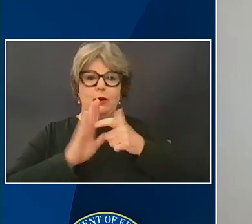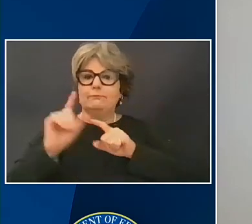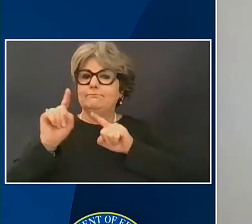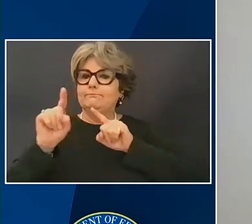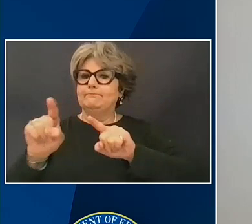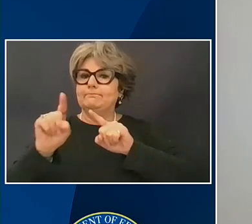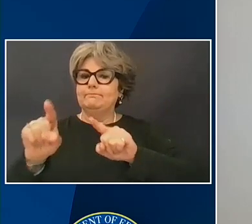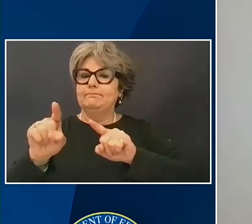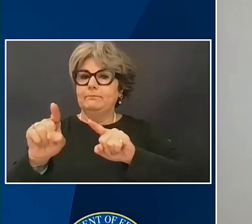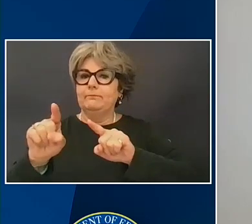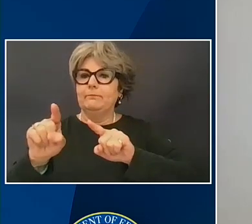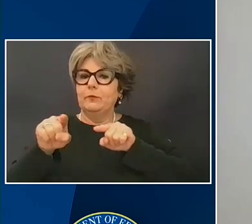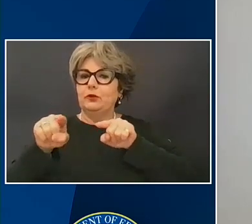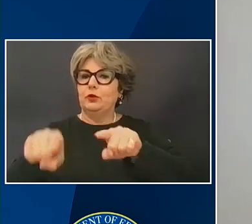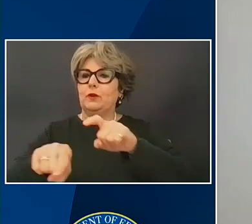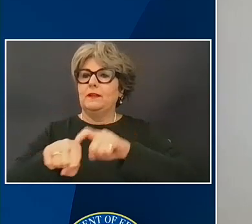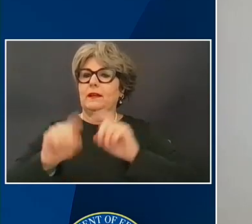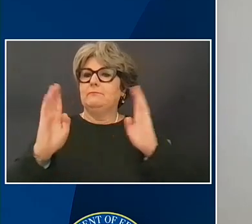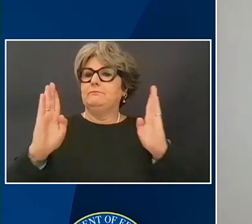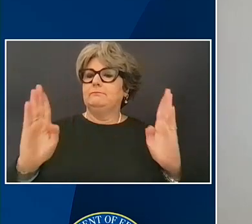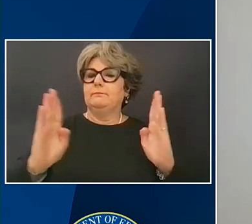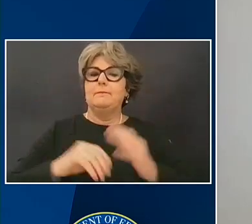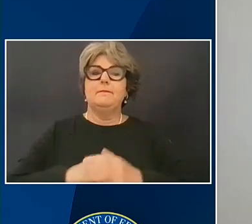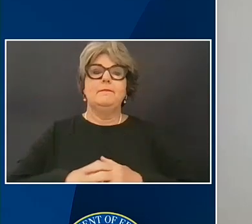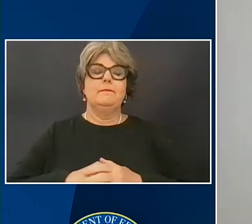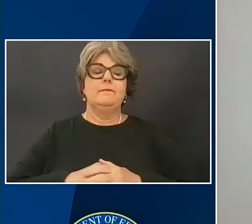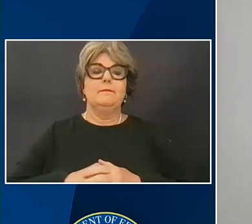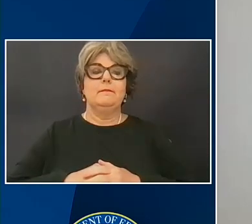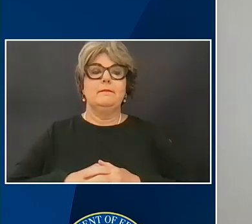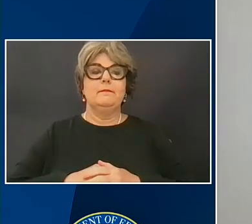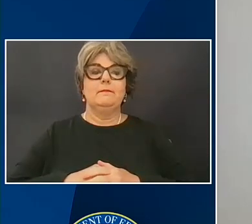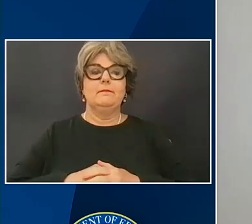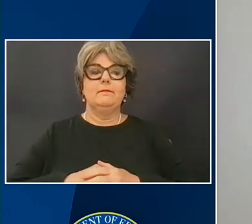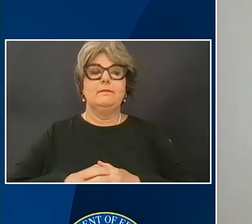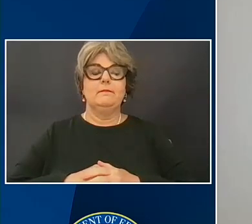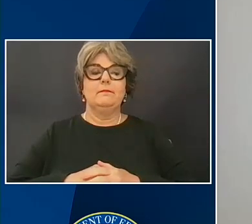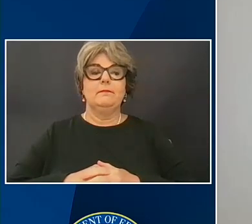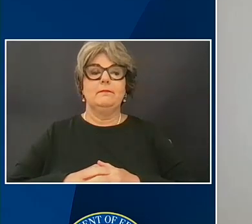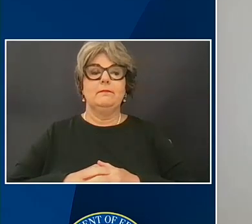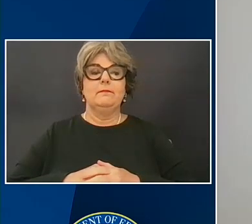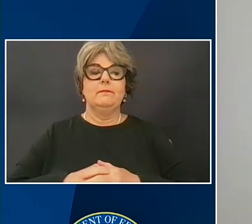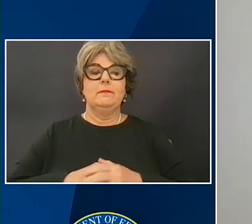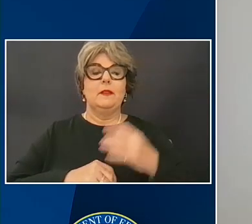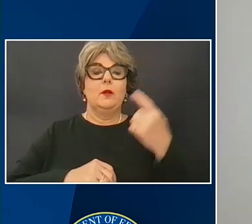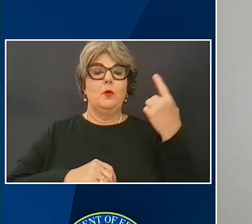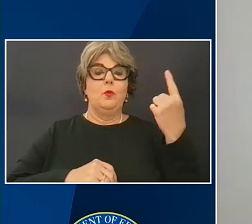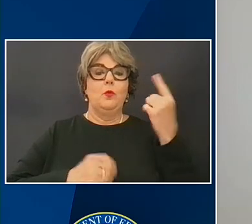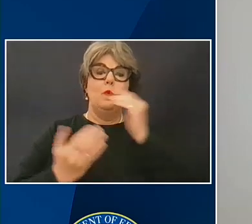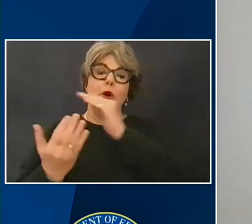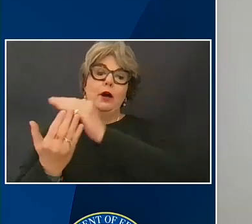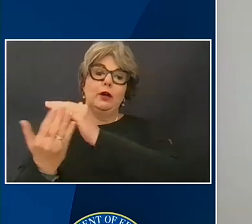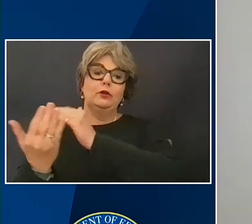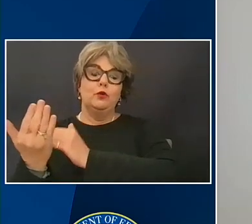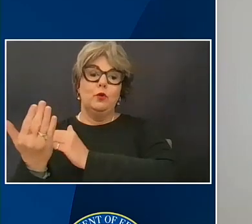period. Because the presence of one course for which the school is required to take